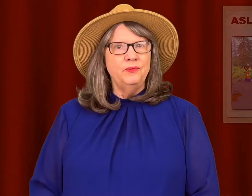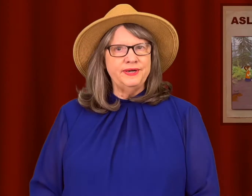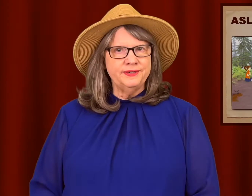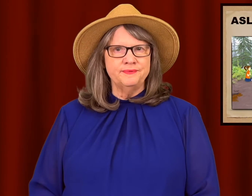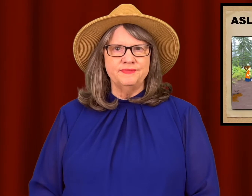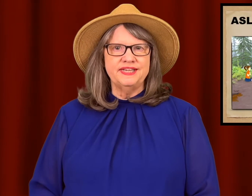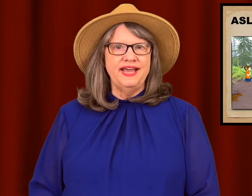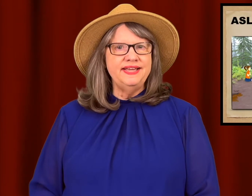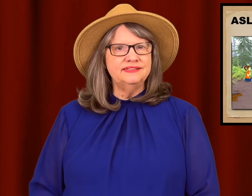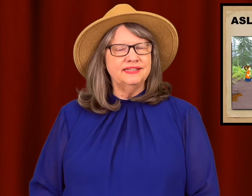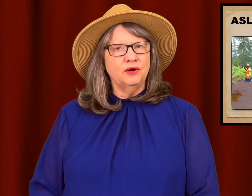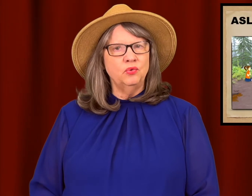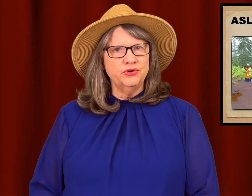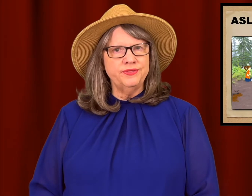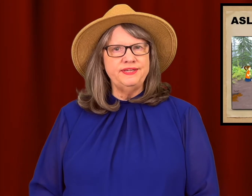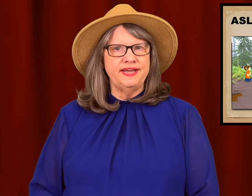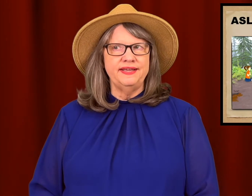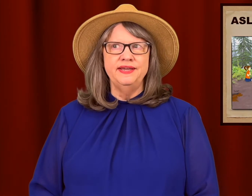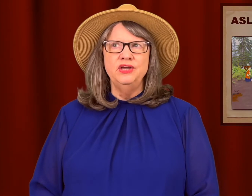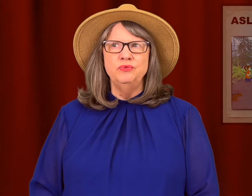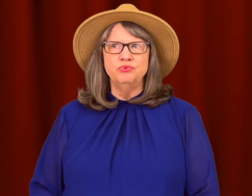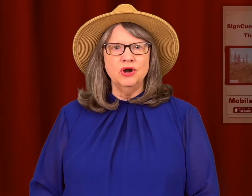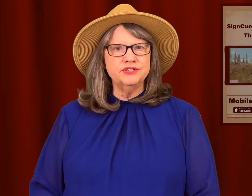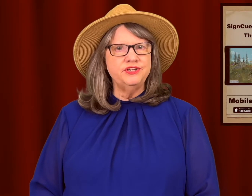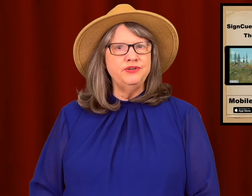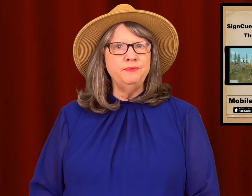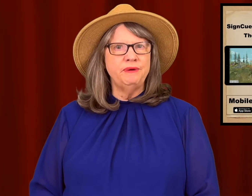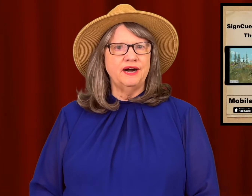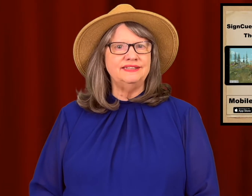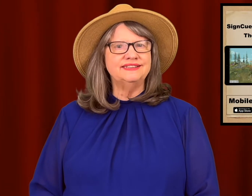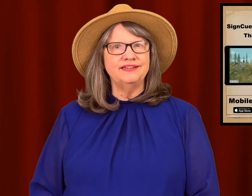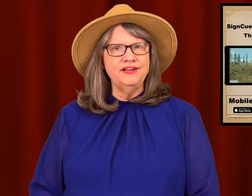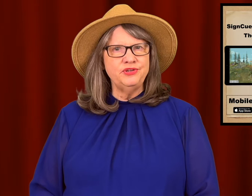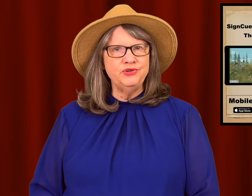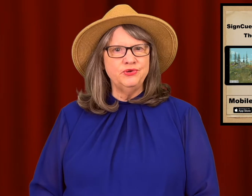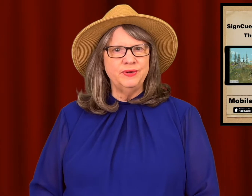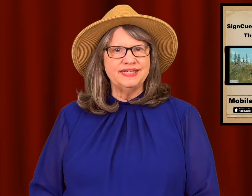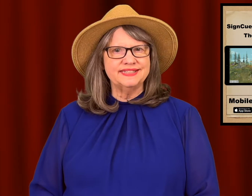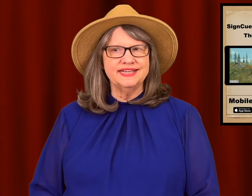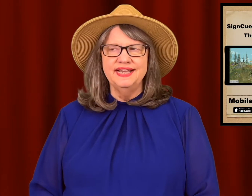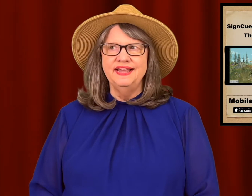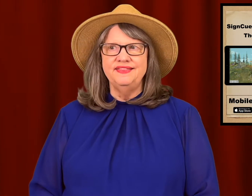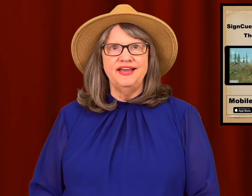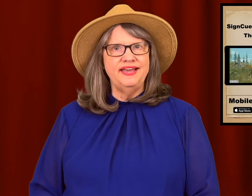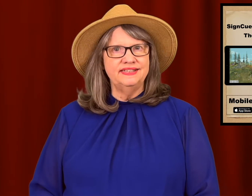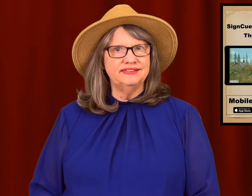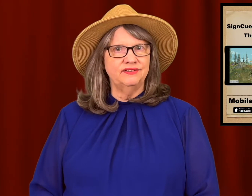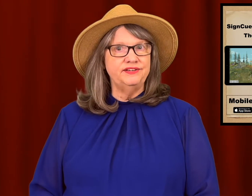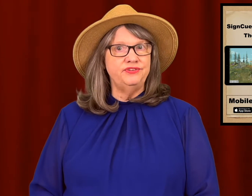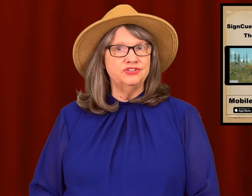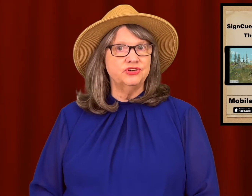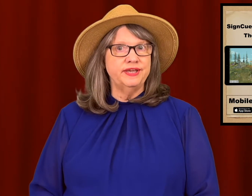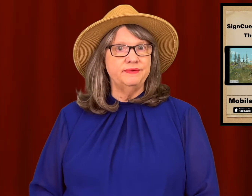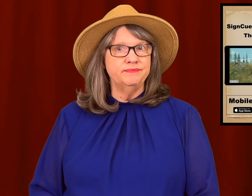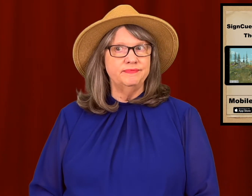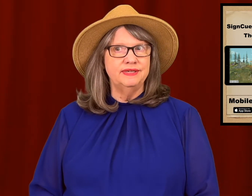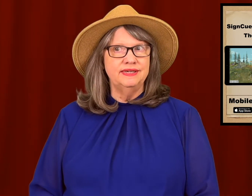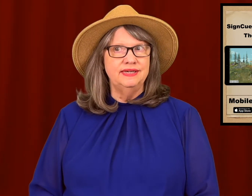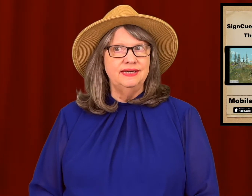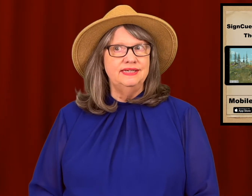Welcome to ASL Word Of The Day brought to you by SignCueQuest, The ASL Adventure Game.